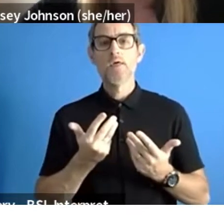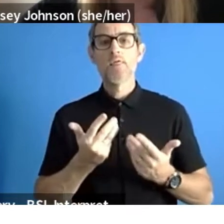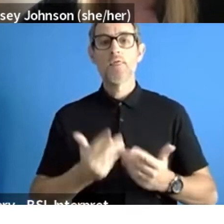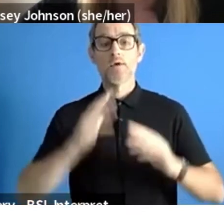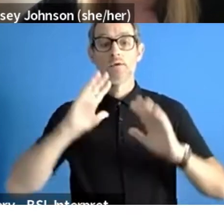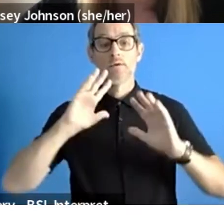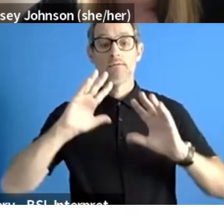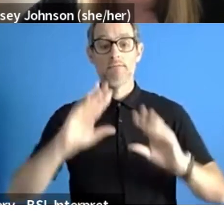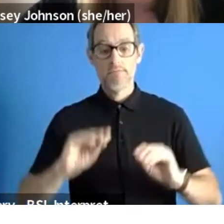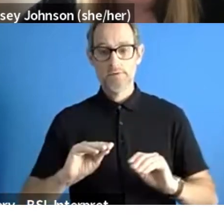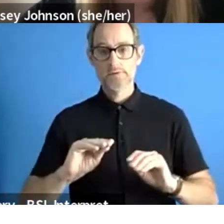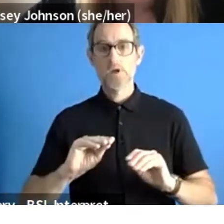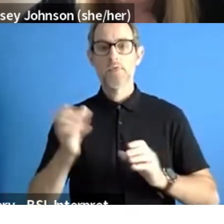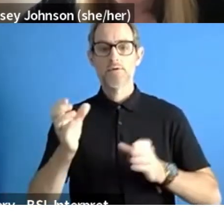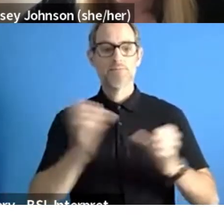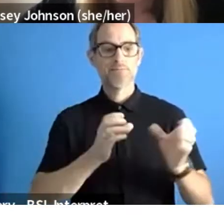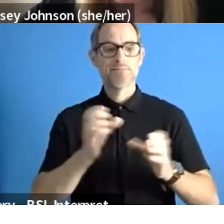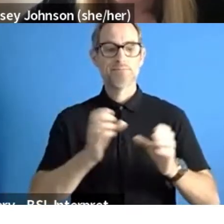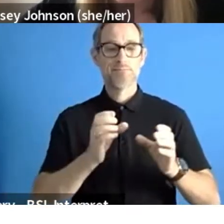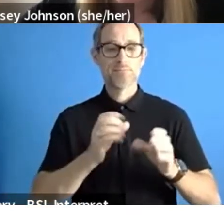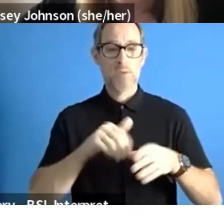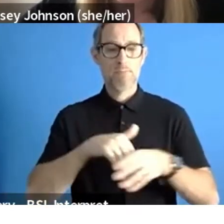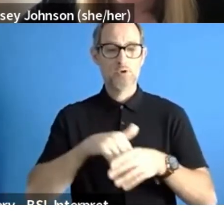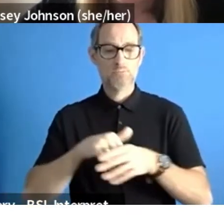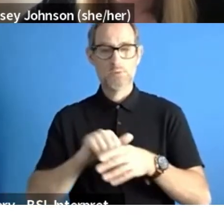recruiting participants. You should aim for around six people,